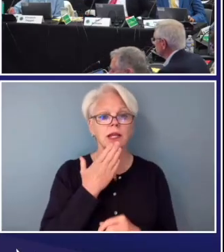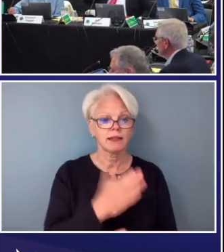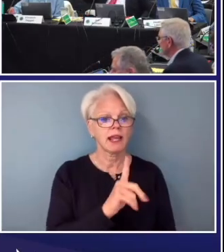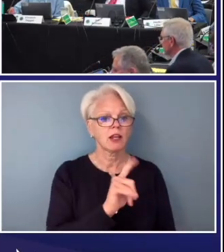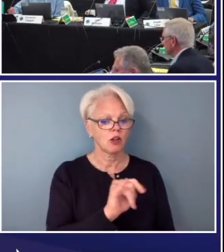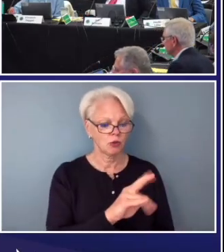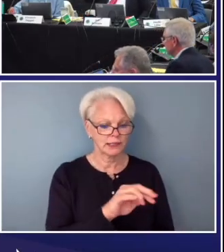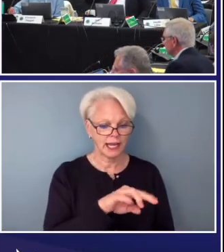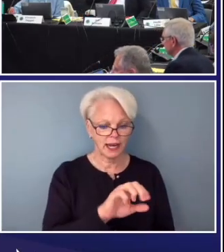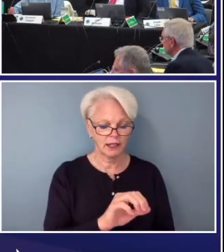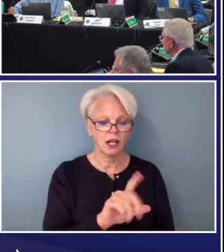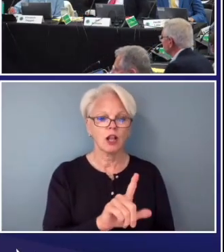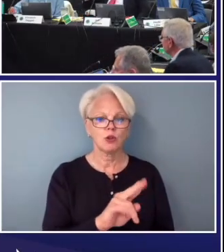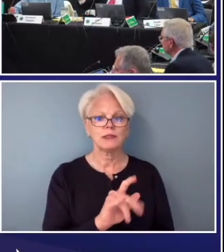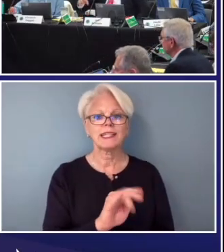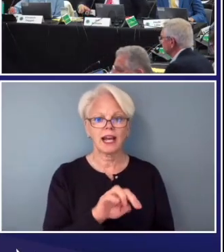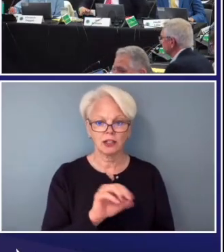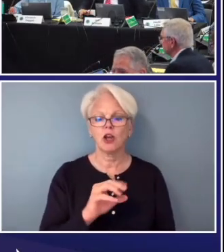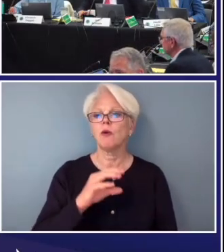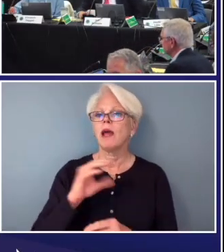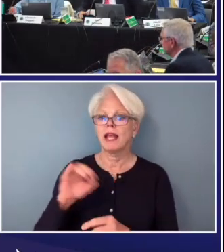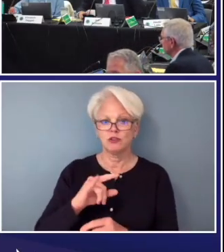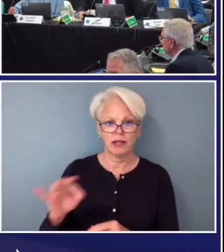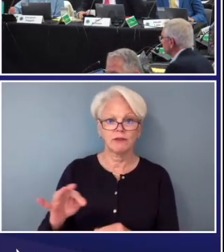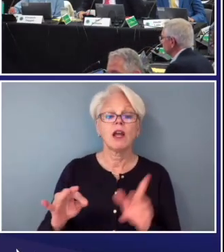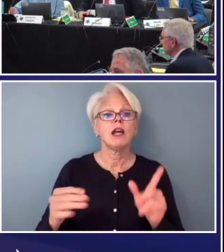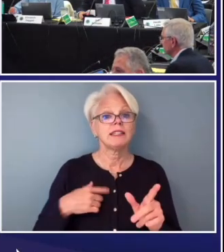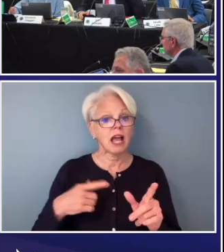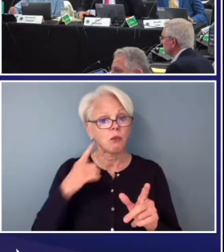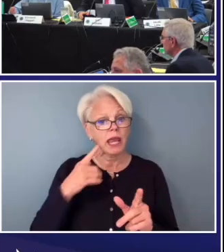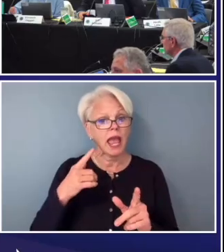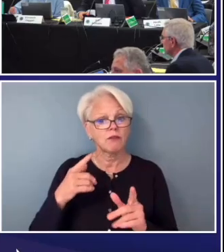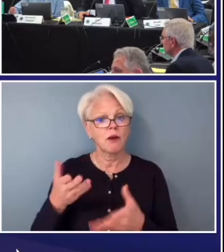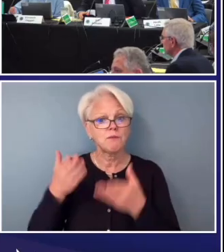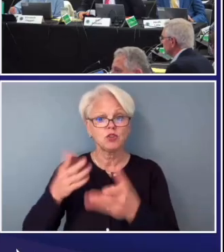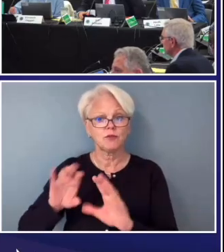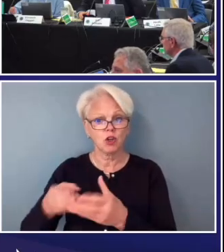We do have this outstanding motion for a caucus, but we have a number of cards going up, so I want to try to quickly get through those.